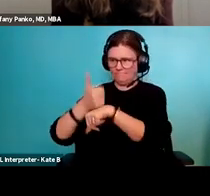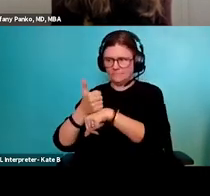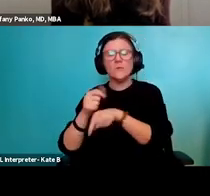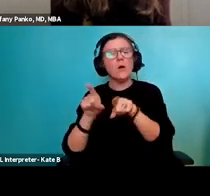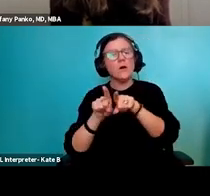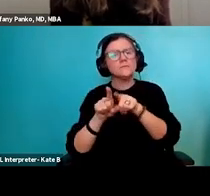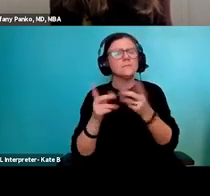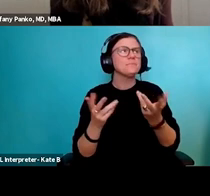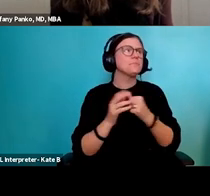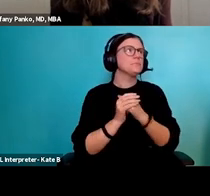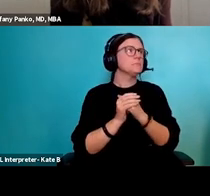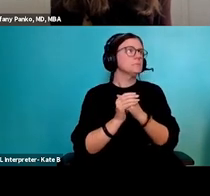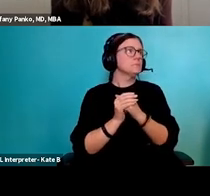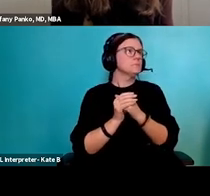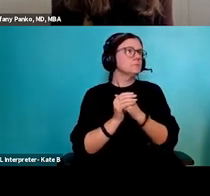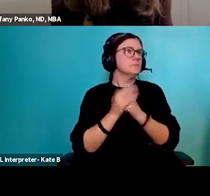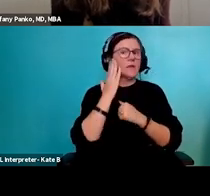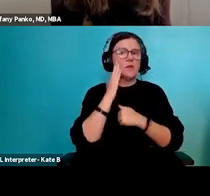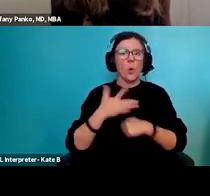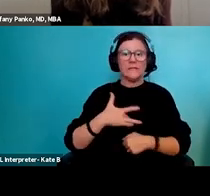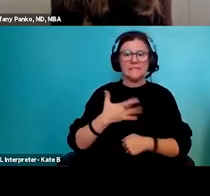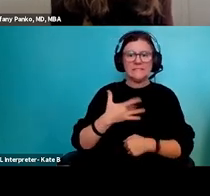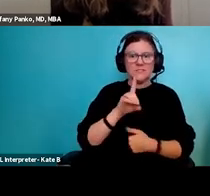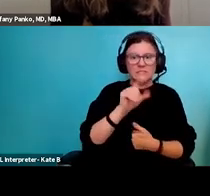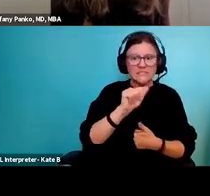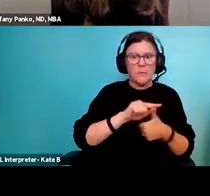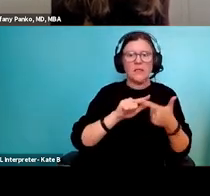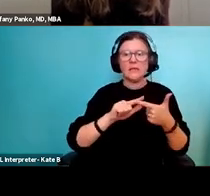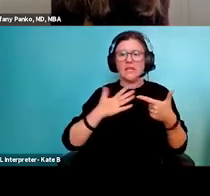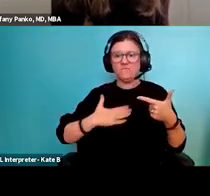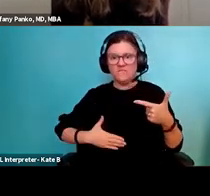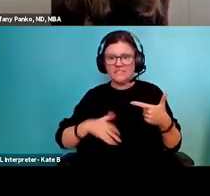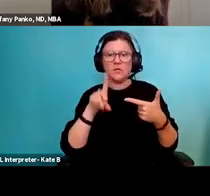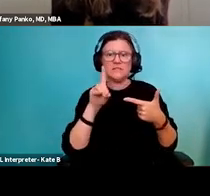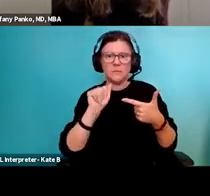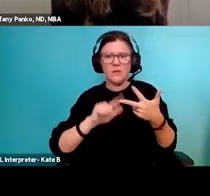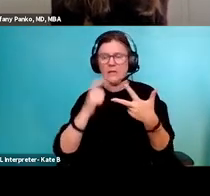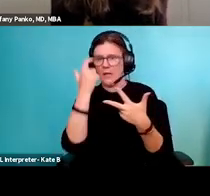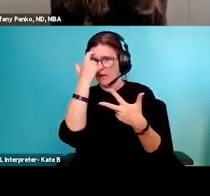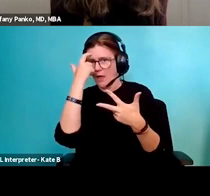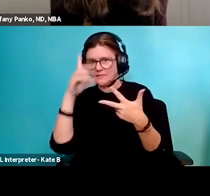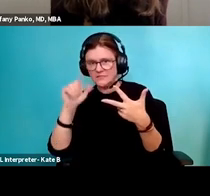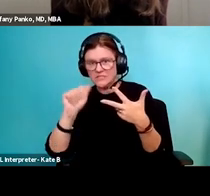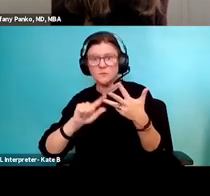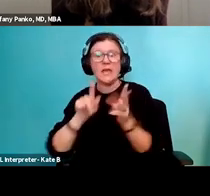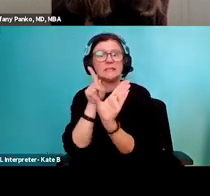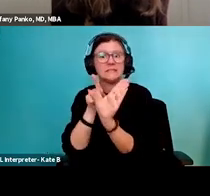talking about sensory disability, physical disability, cognitive disability, psychiatric,